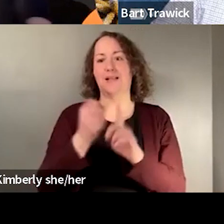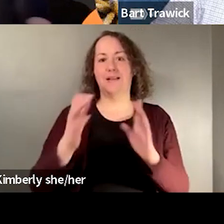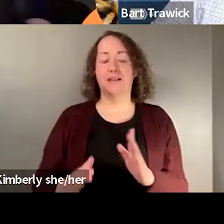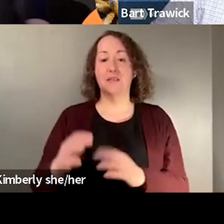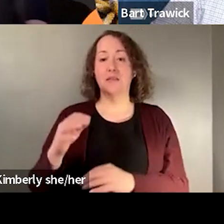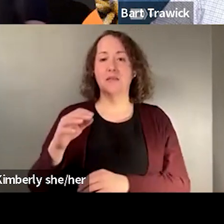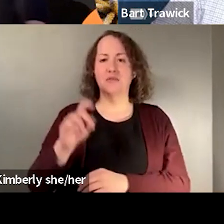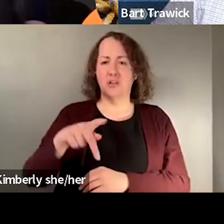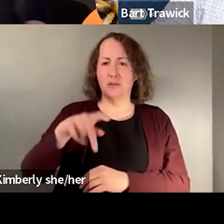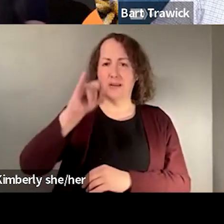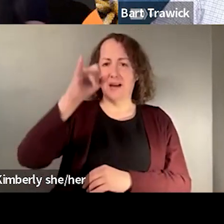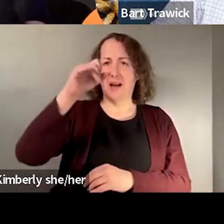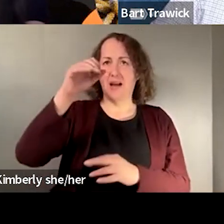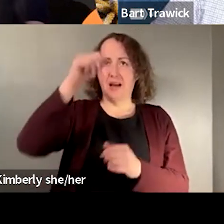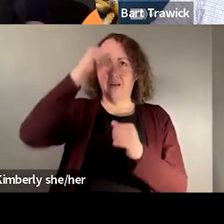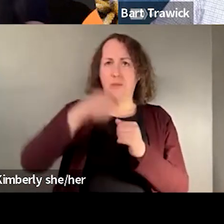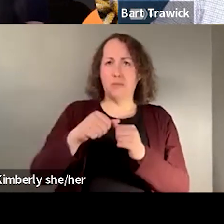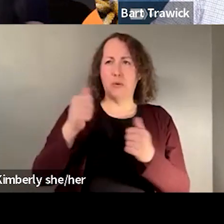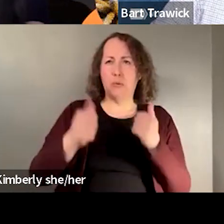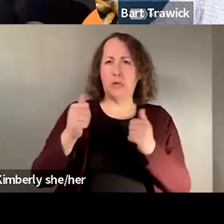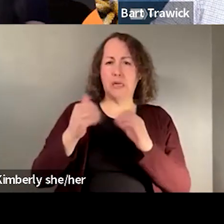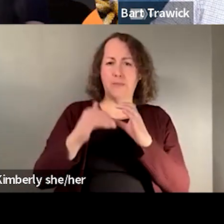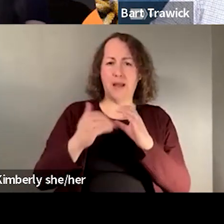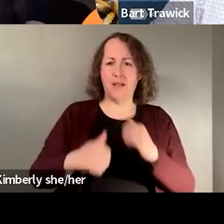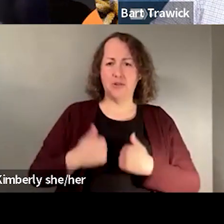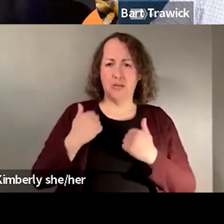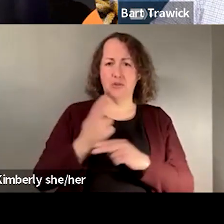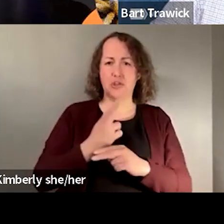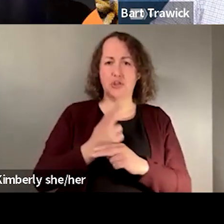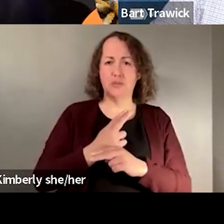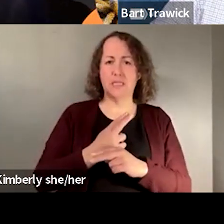of which email address they're using when they're adding a delegate?